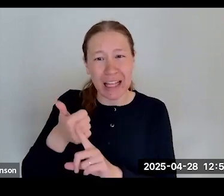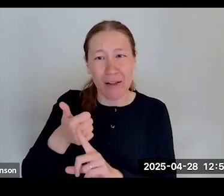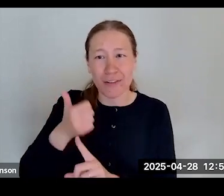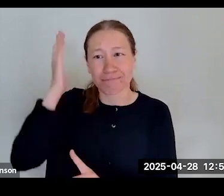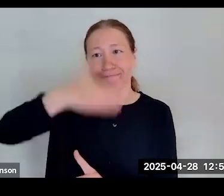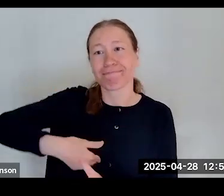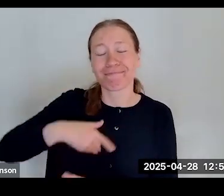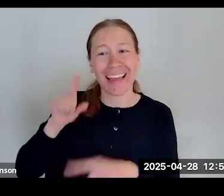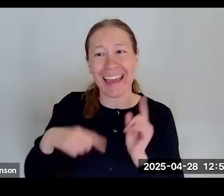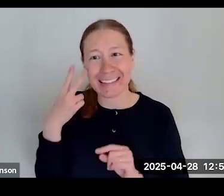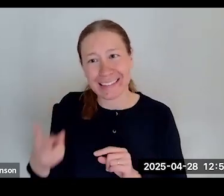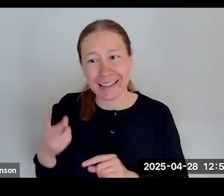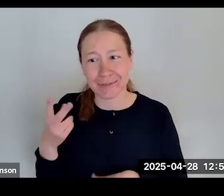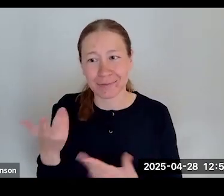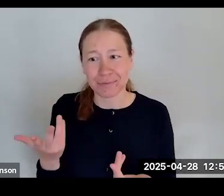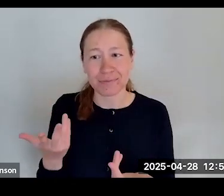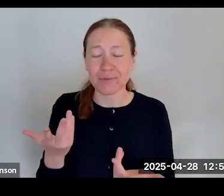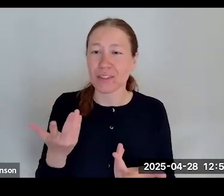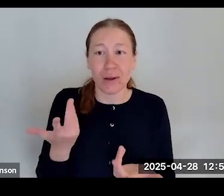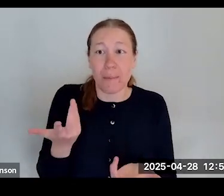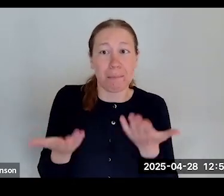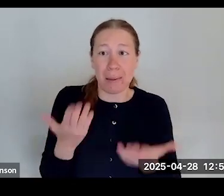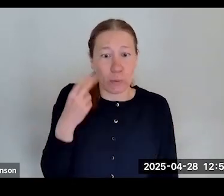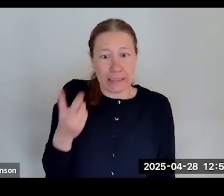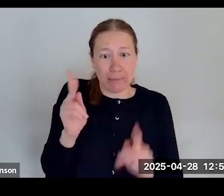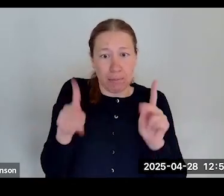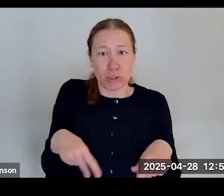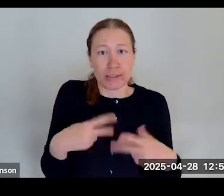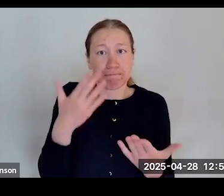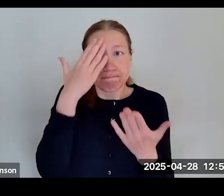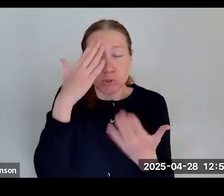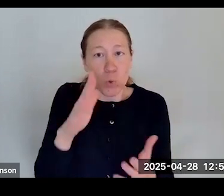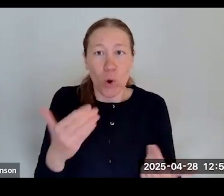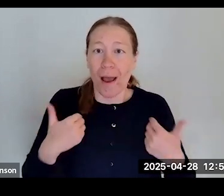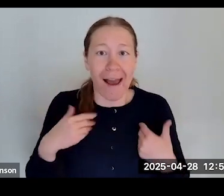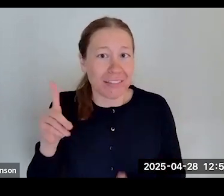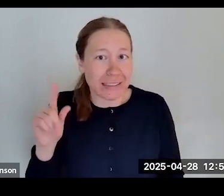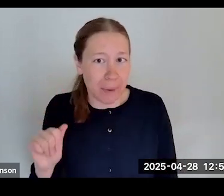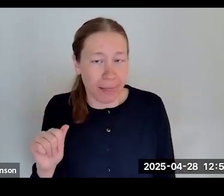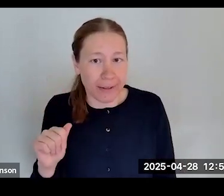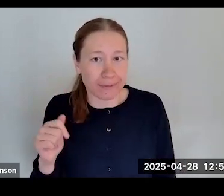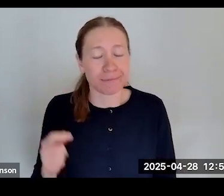that the individual has when looking at them from the exterior. In the next few slides,